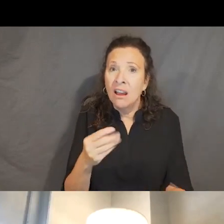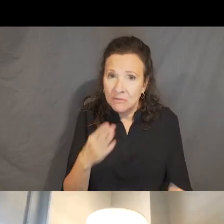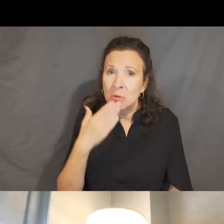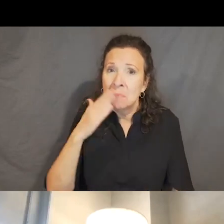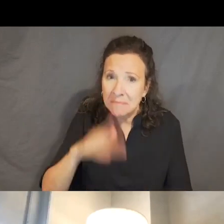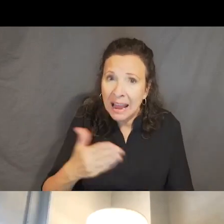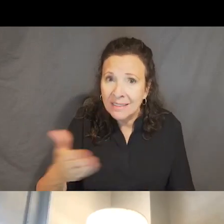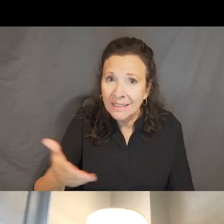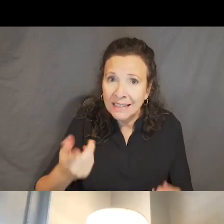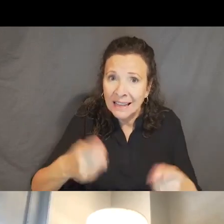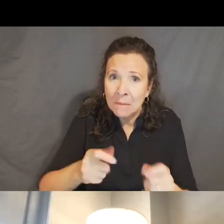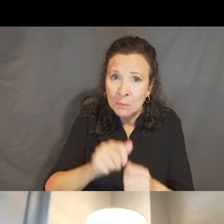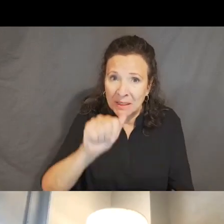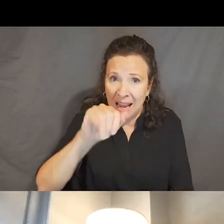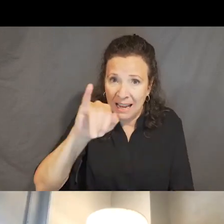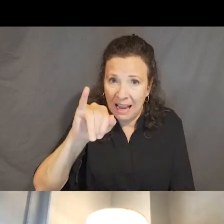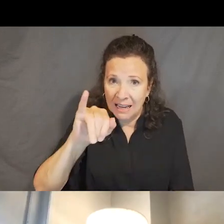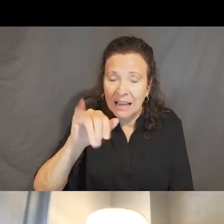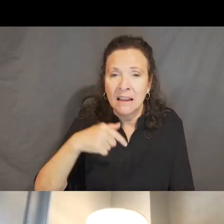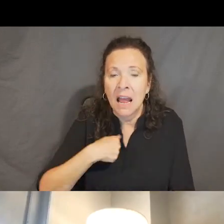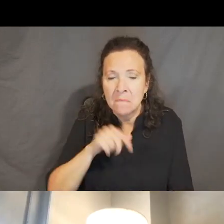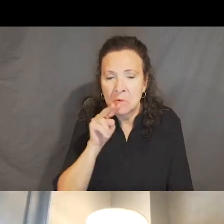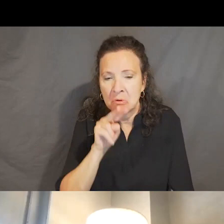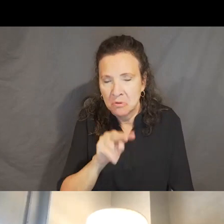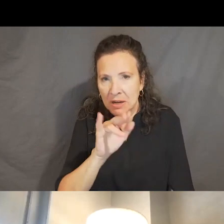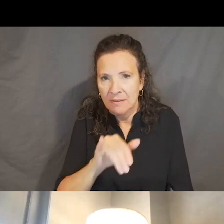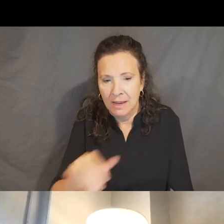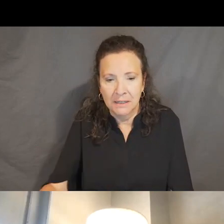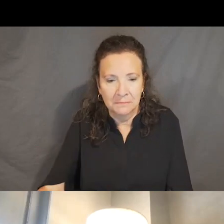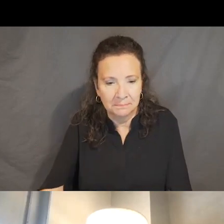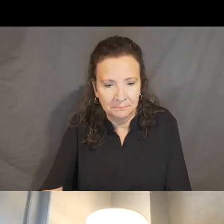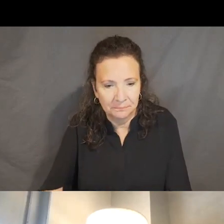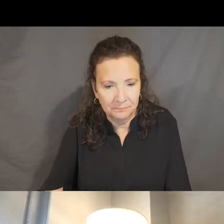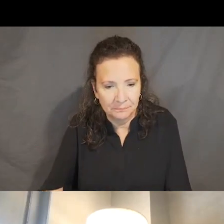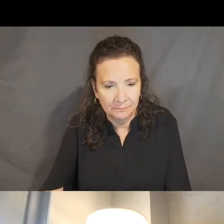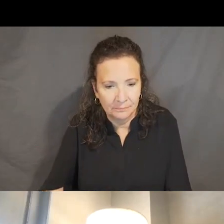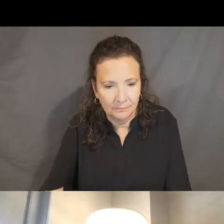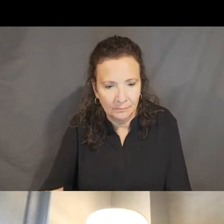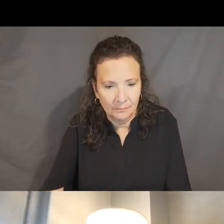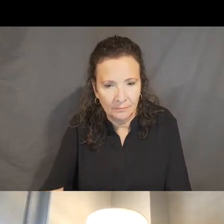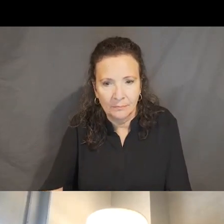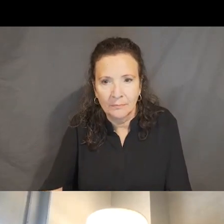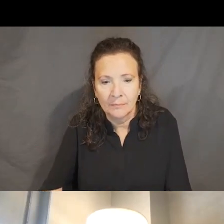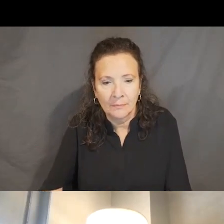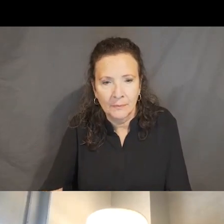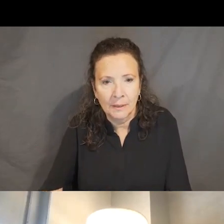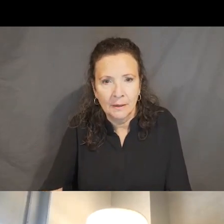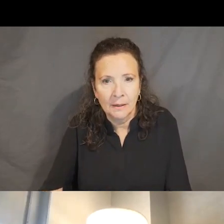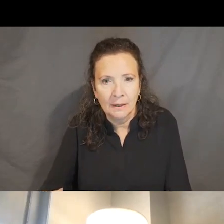and I am going to return to that because I even have it listed on one of the following slides. So,